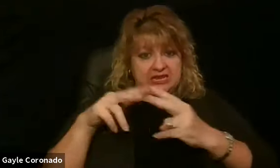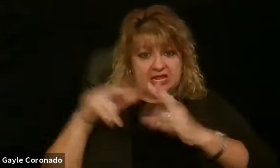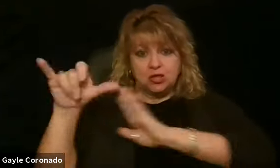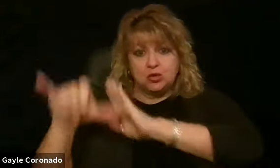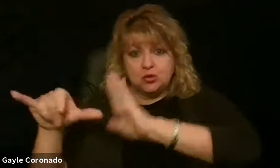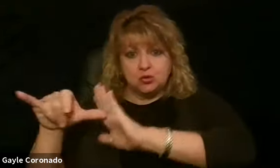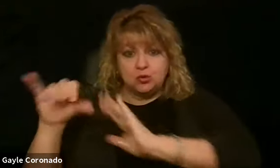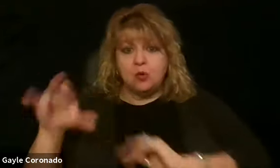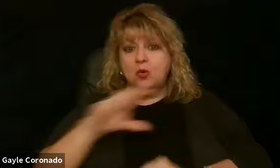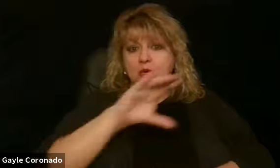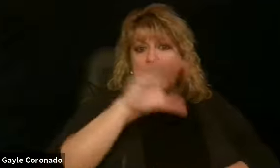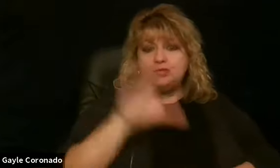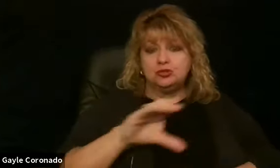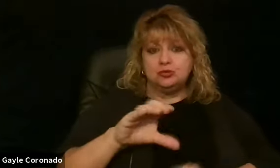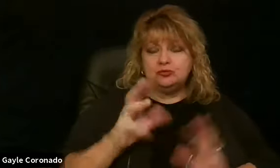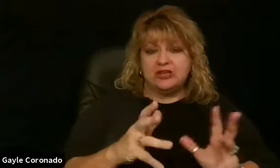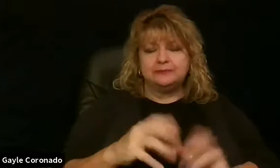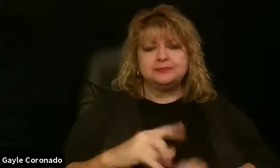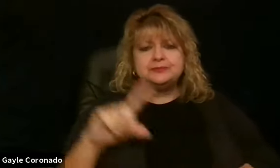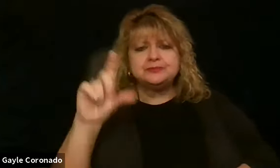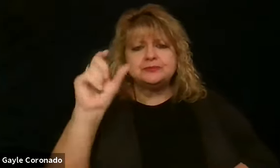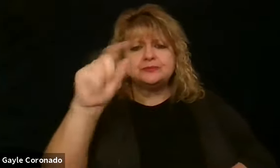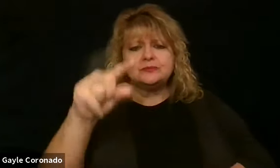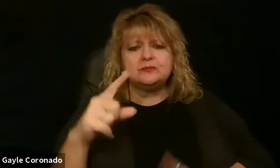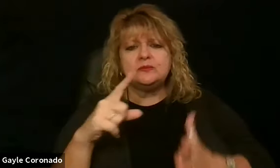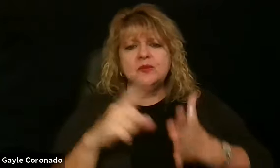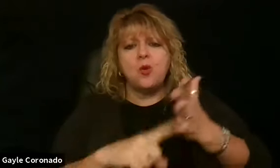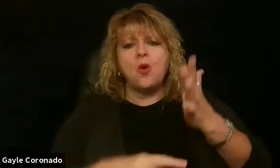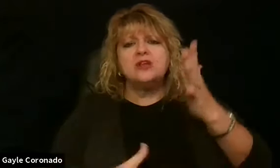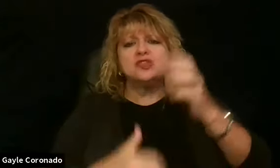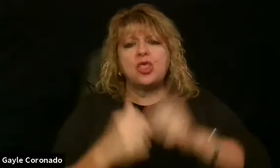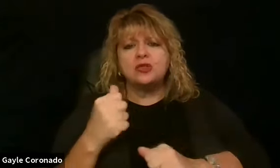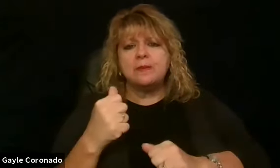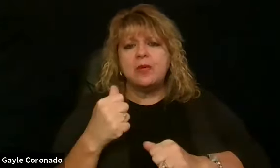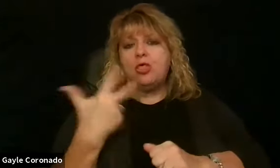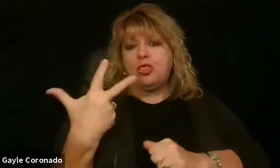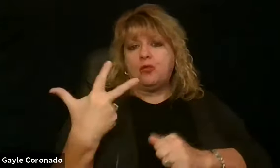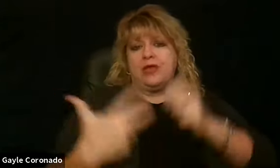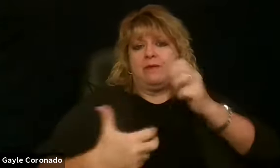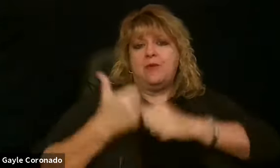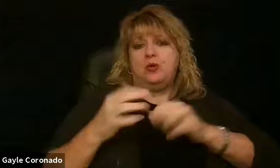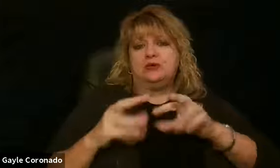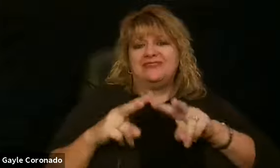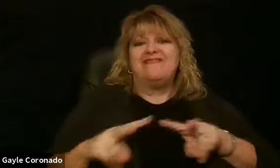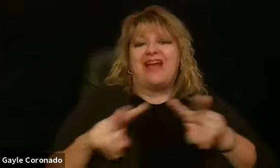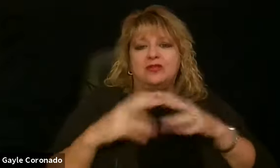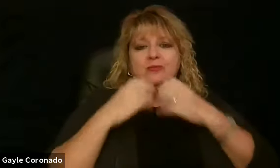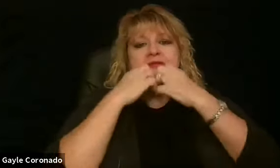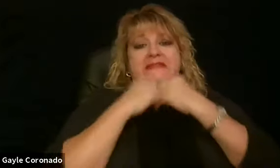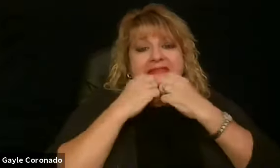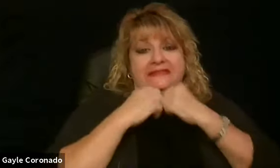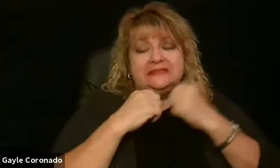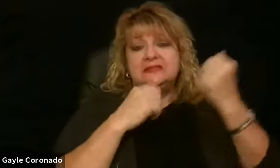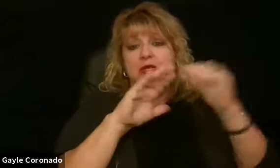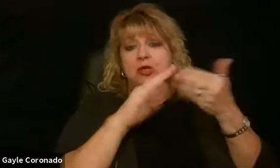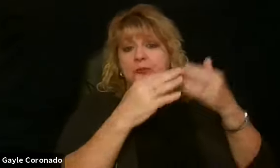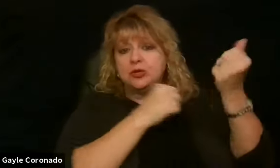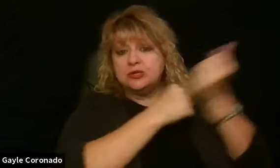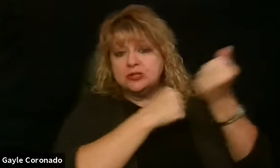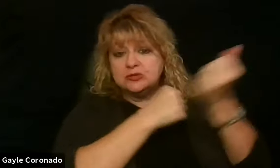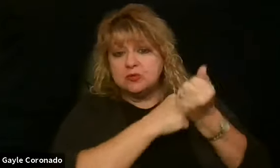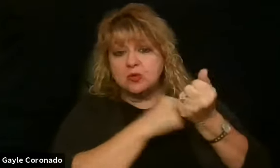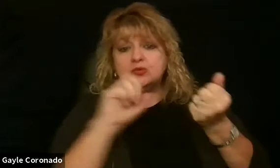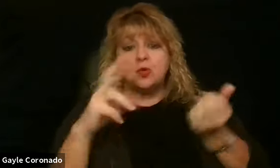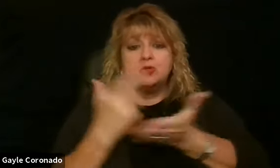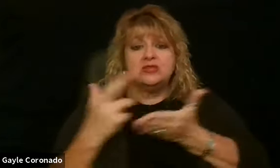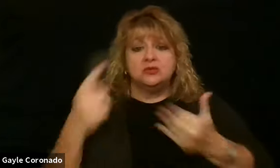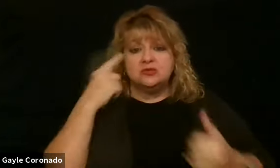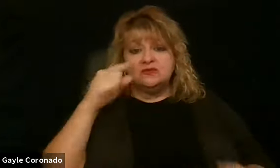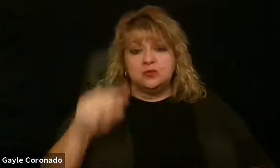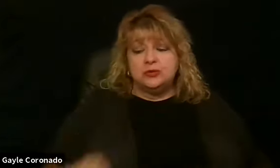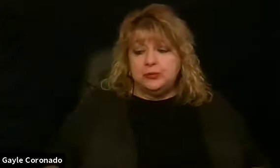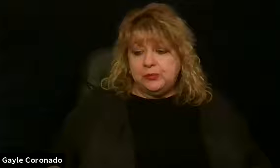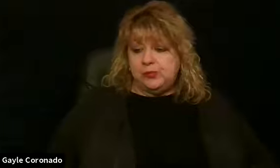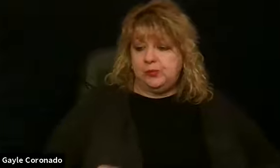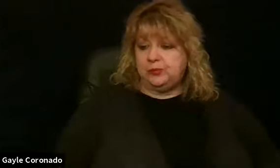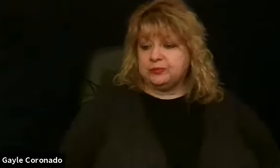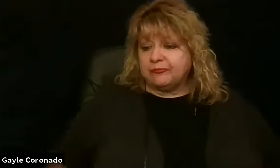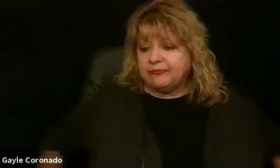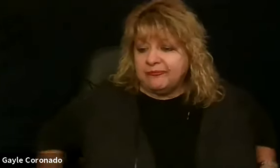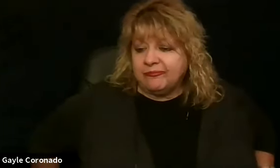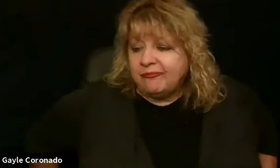Another question that we have is, what's the three most valuable community resources, support for you guys.